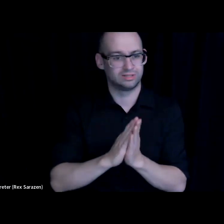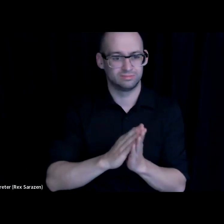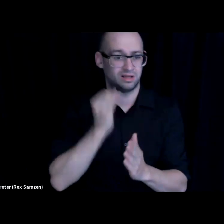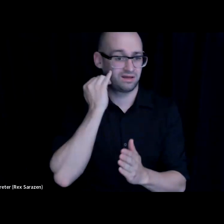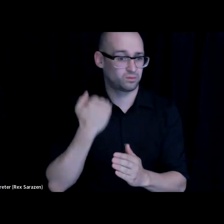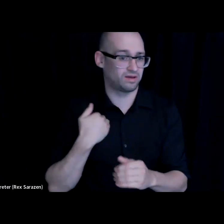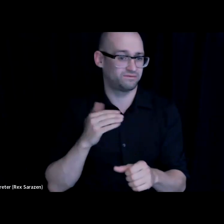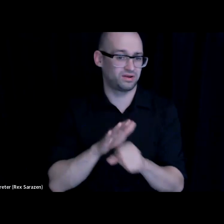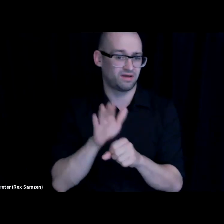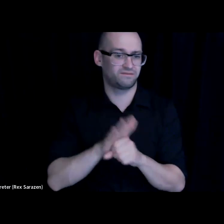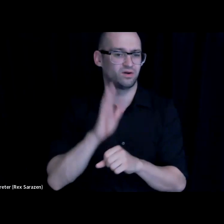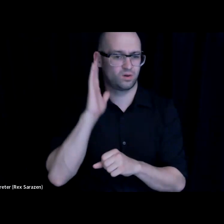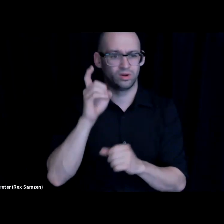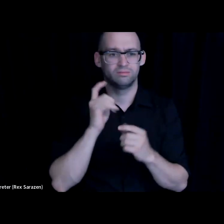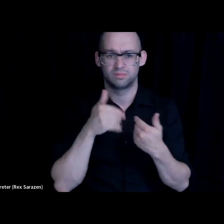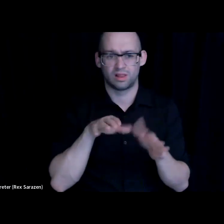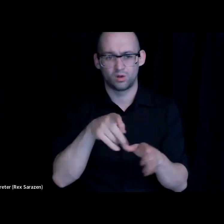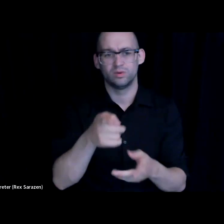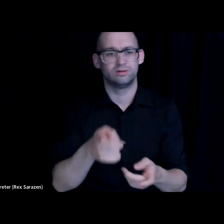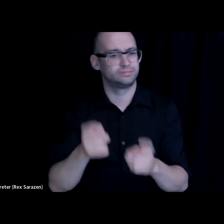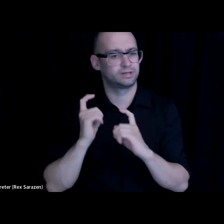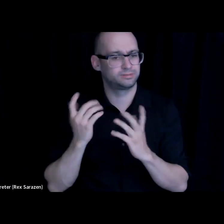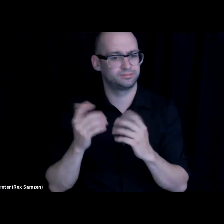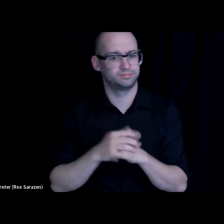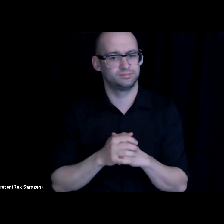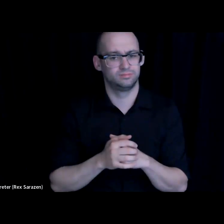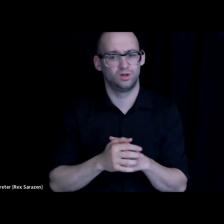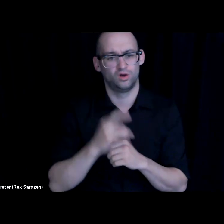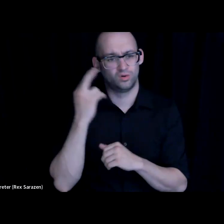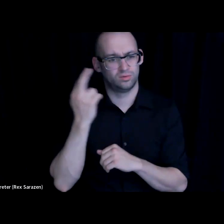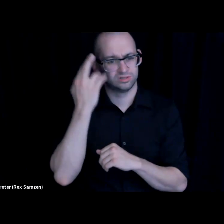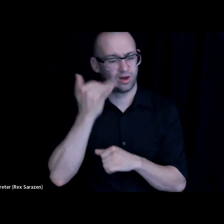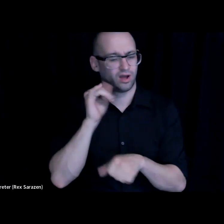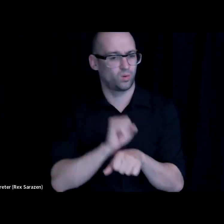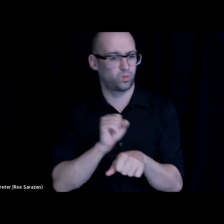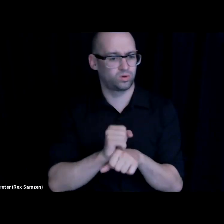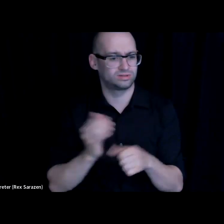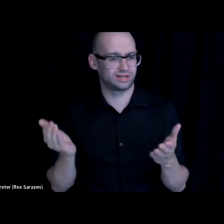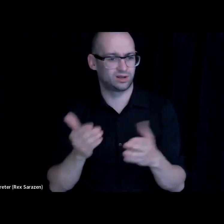we do let you take it. The reason it's working here in Kelsey, Florida is because just our